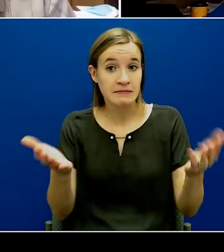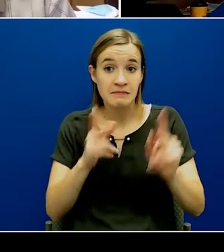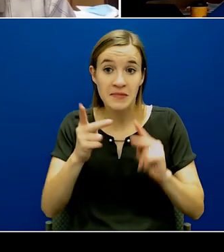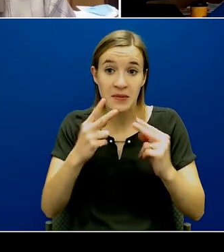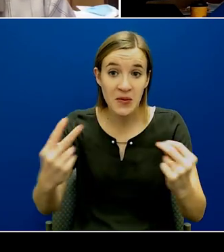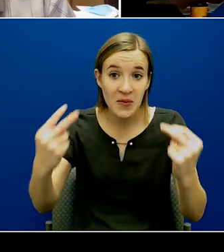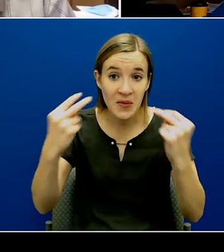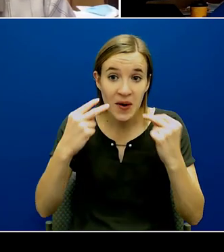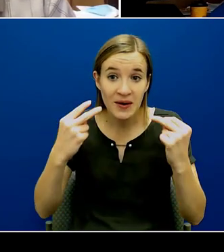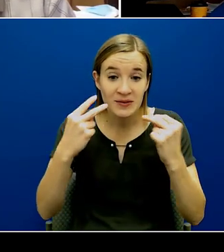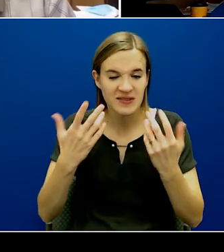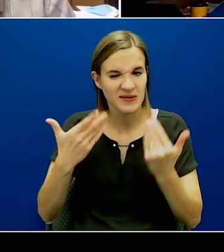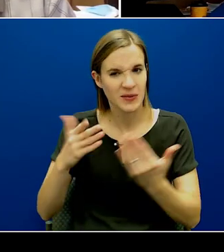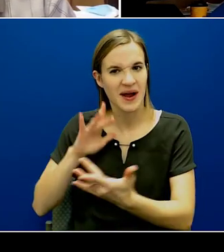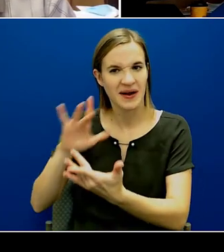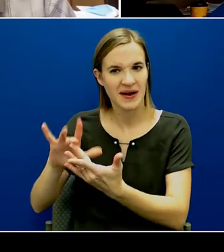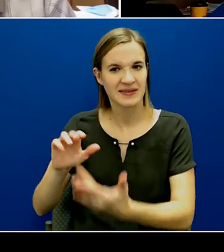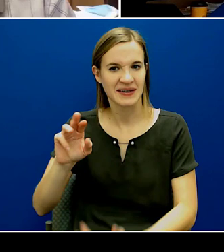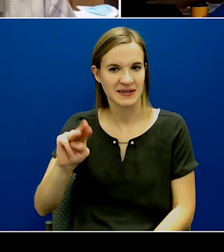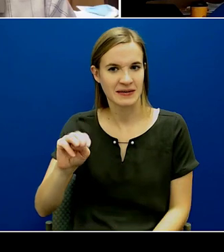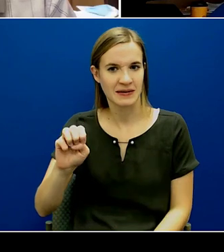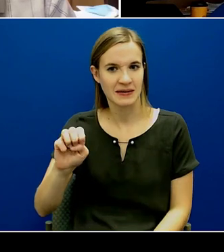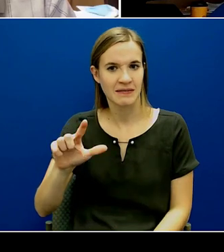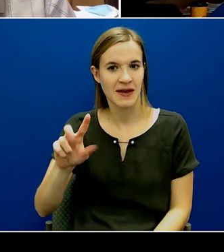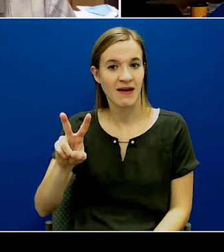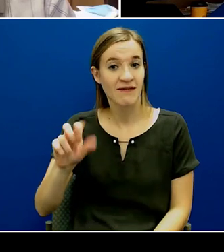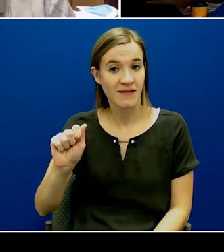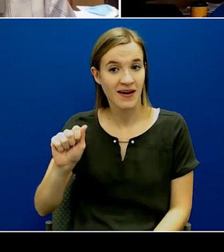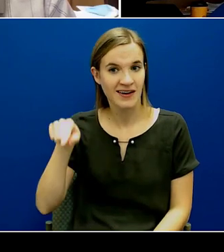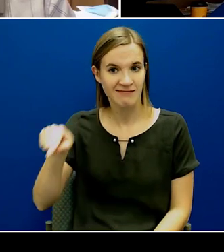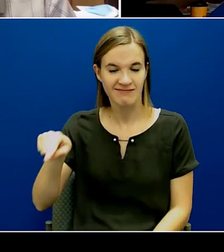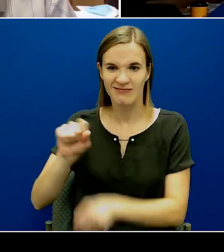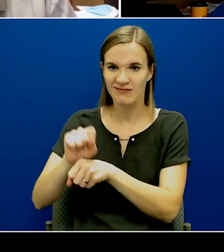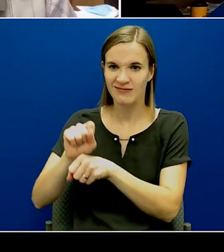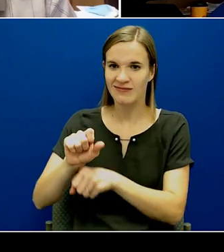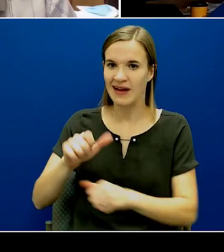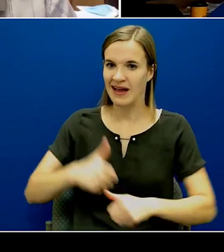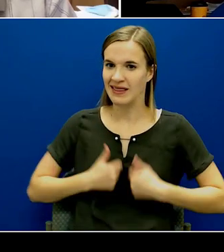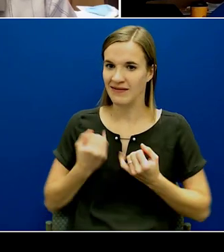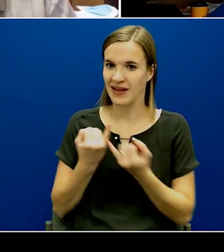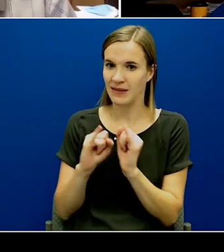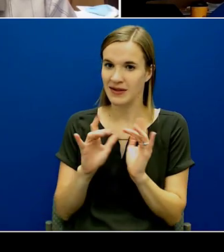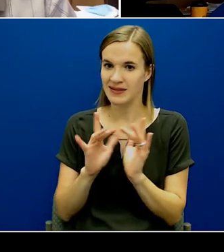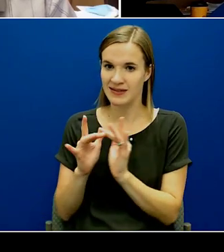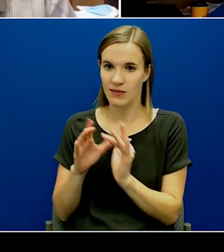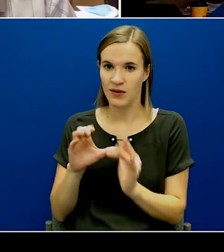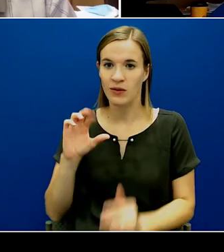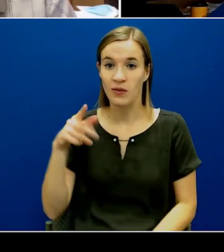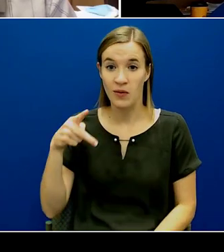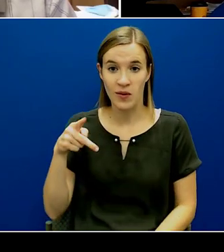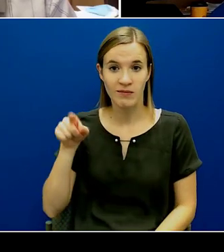Melva down in Twin Falls at the Living Independence Network Corporation offices. I'm sure you can go to their webpage and find